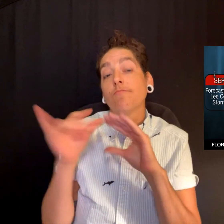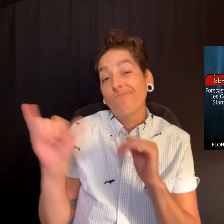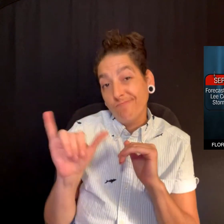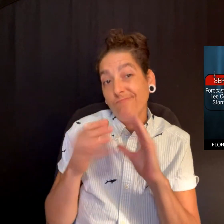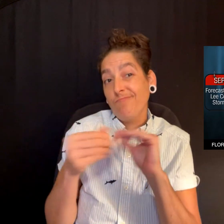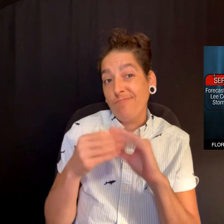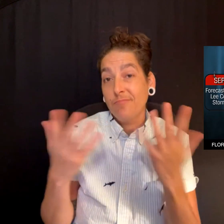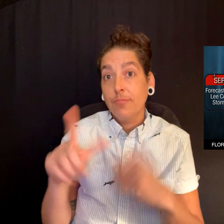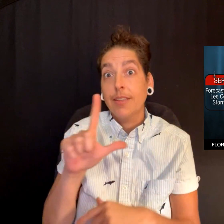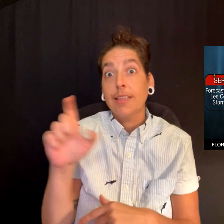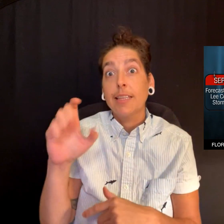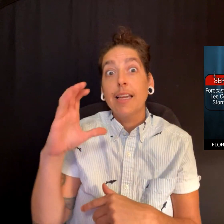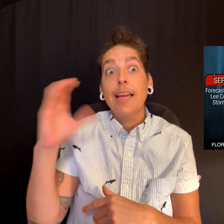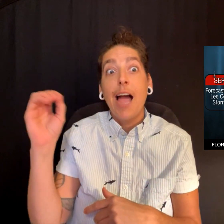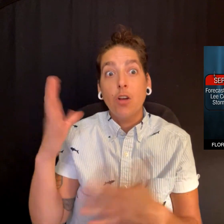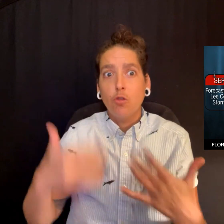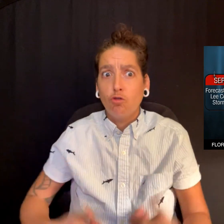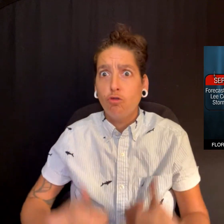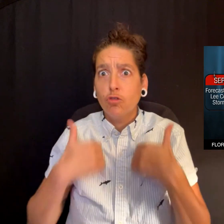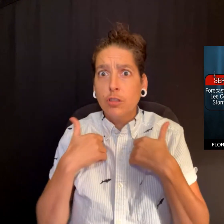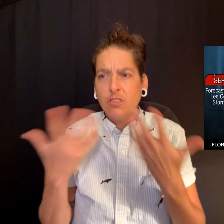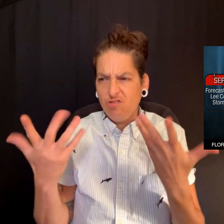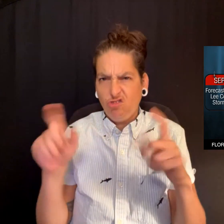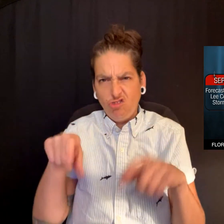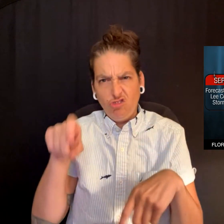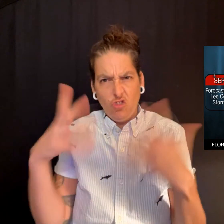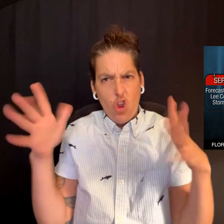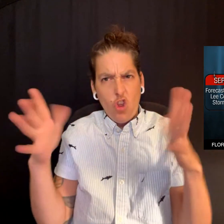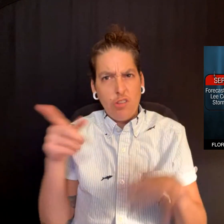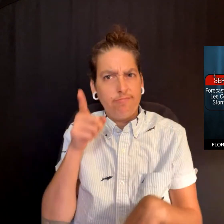He also says Lee County residents could have gone to shelters.